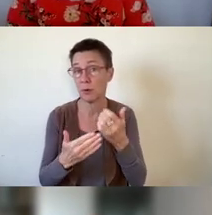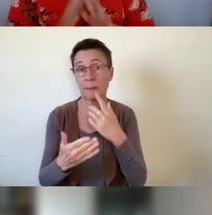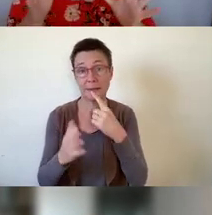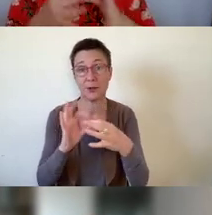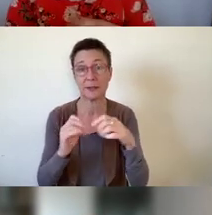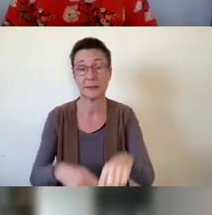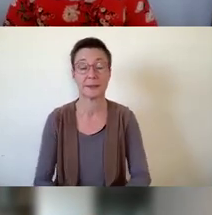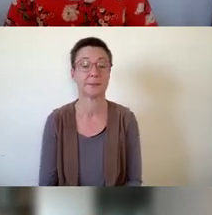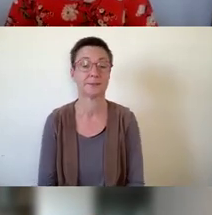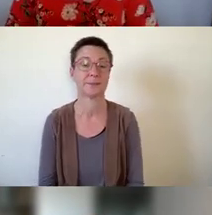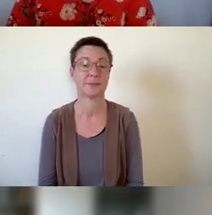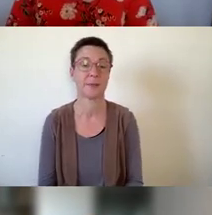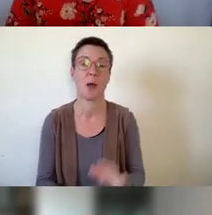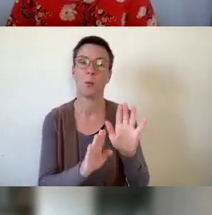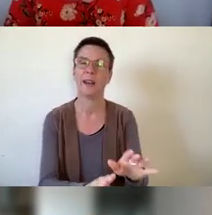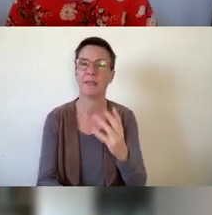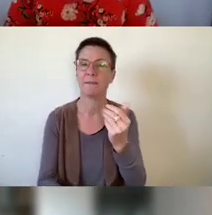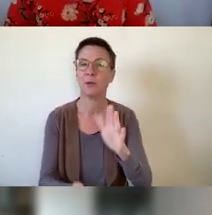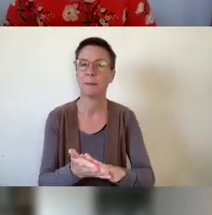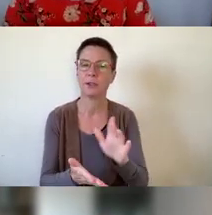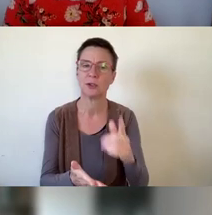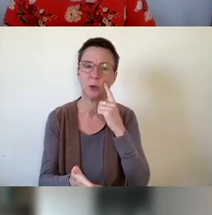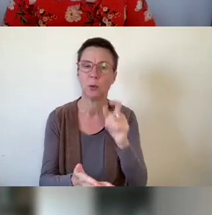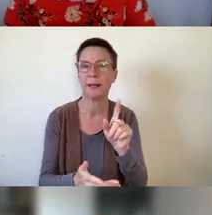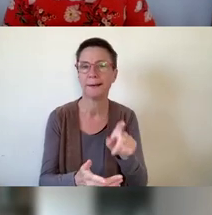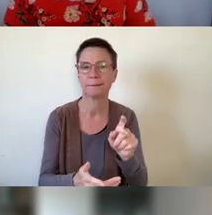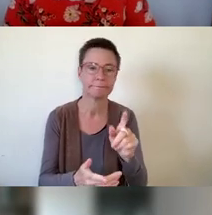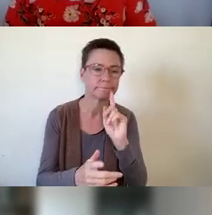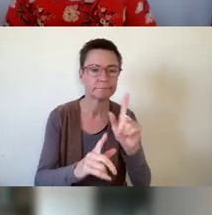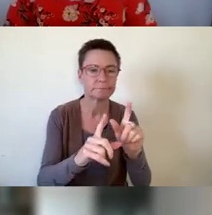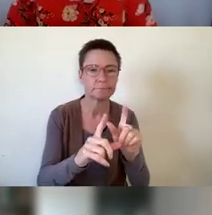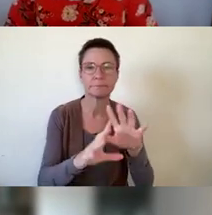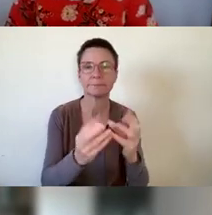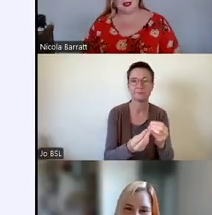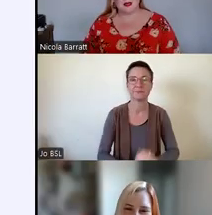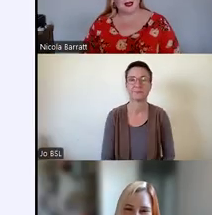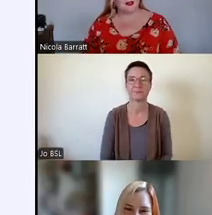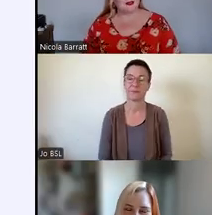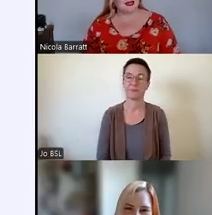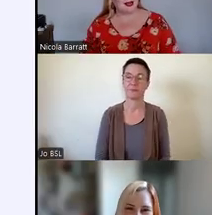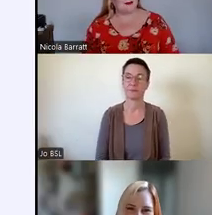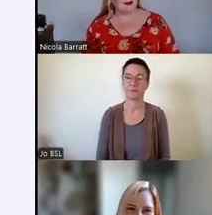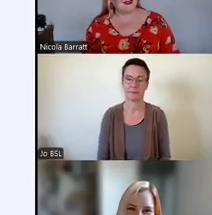We'll leave this up for just a little bit longer in case you're still taking a photo. I know it takes me ages to get my camera out.